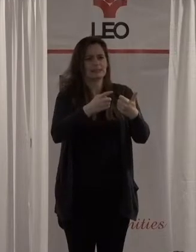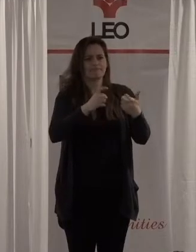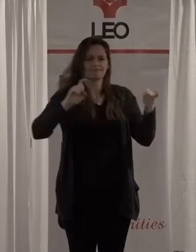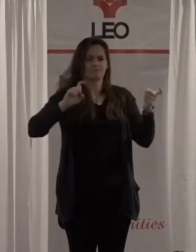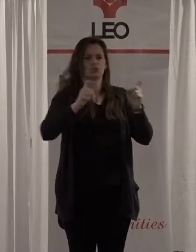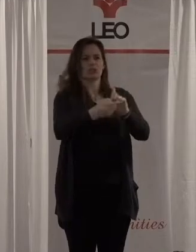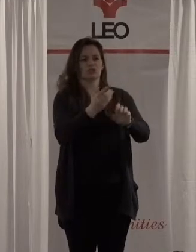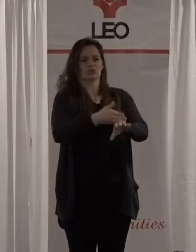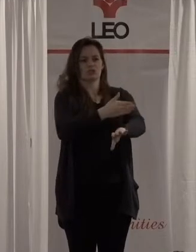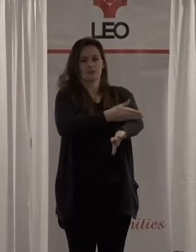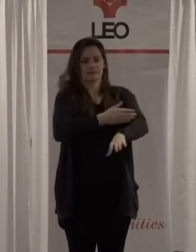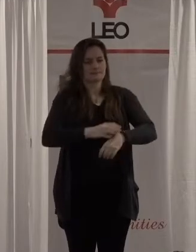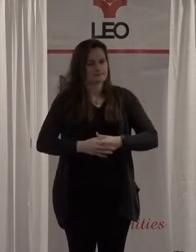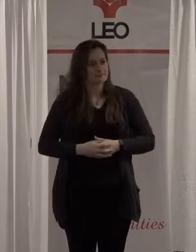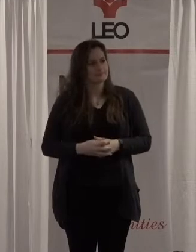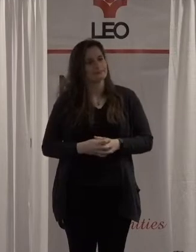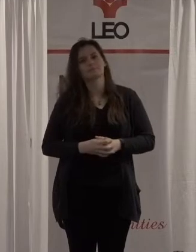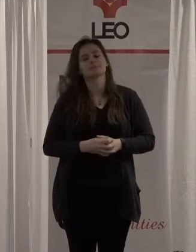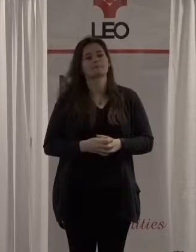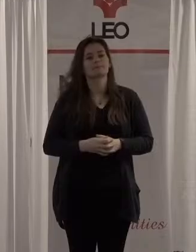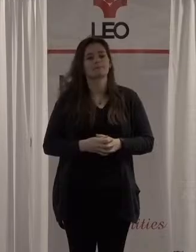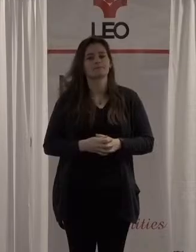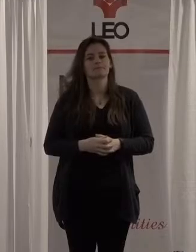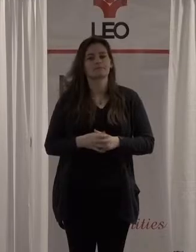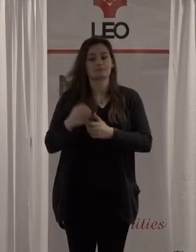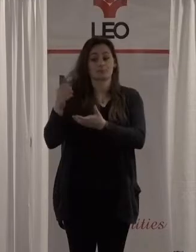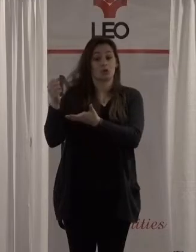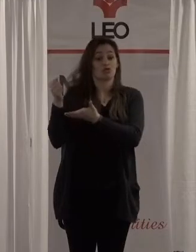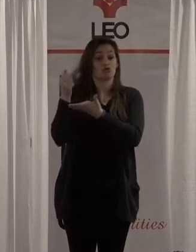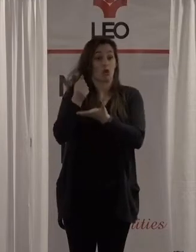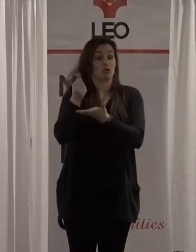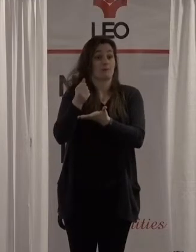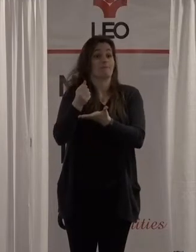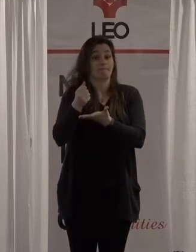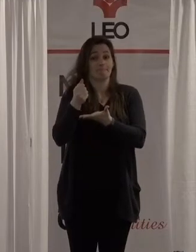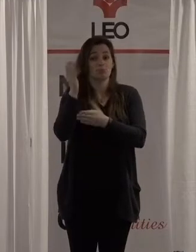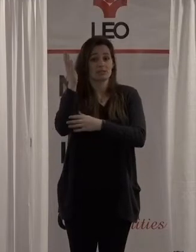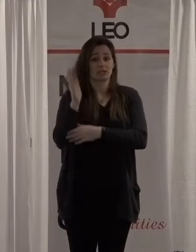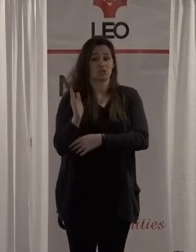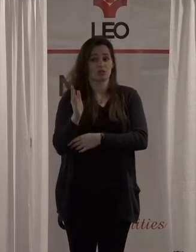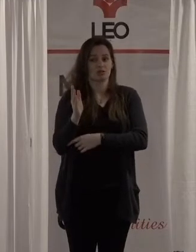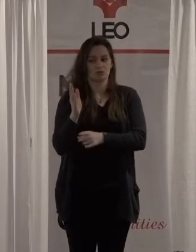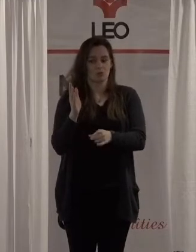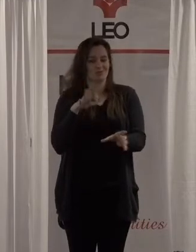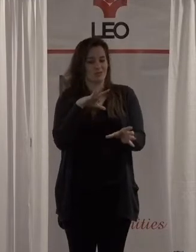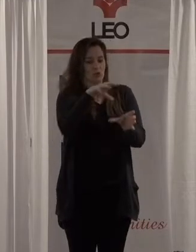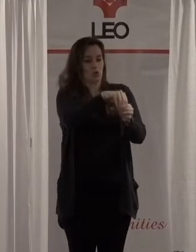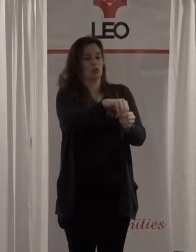THE SCHOLARSHIP PRESENTATION IS ONE OF THOSE THINGS, AND IT'S SIGNIFICANT PART